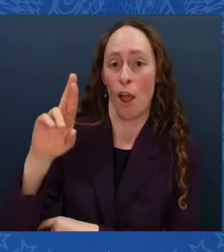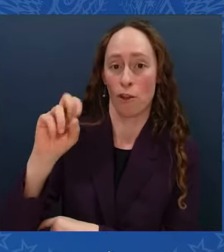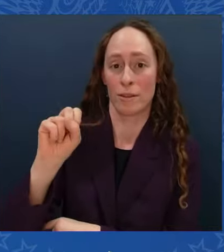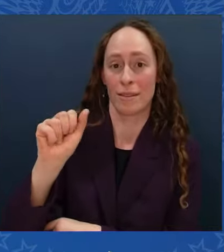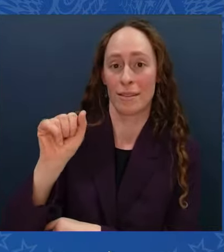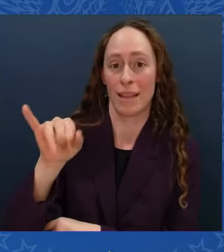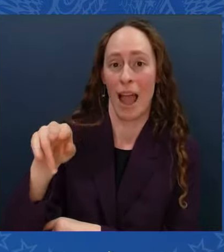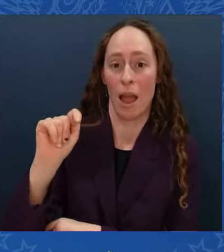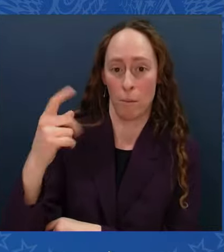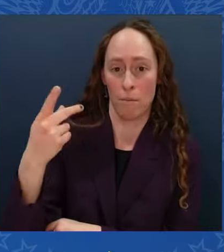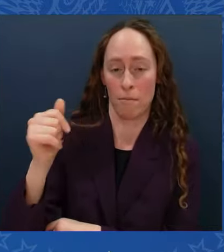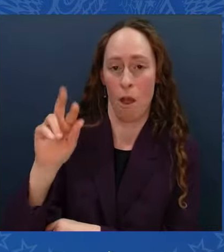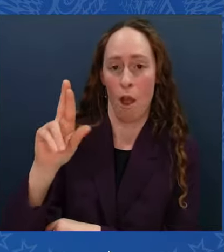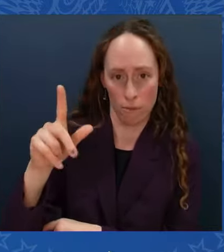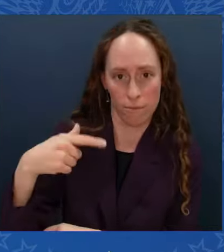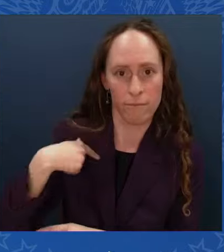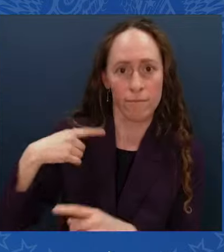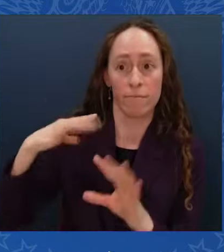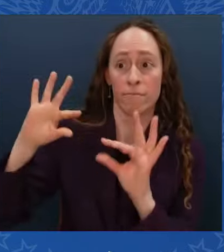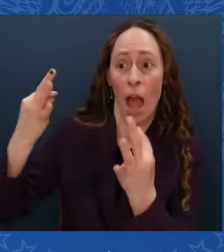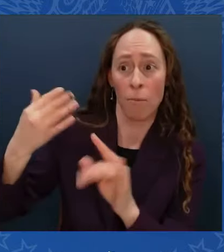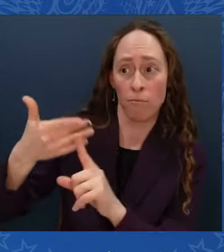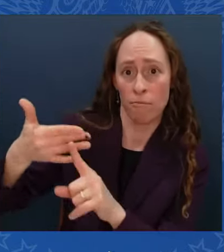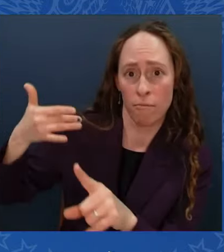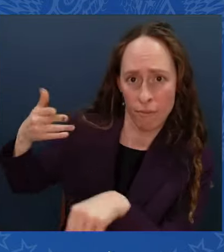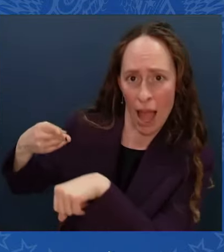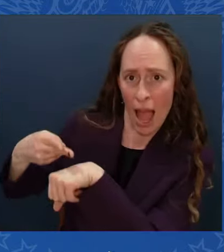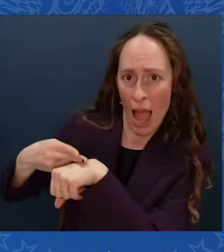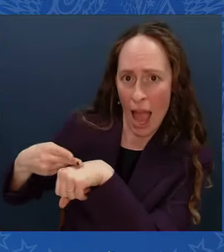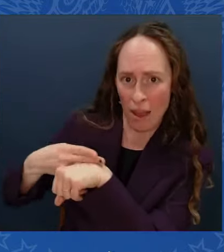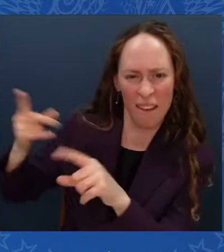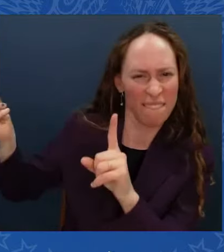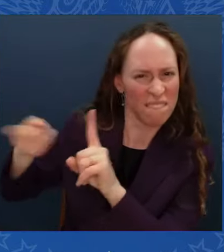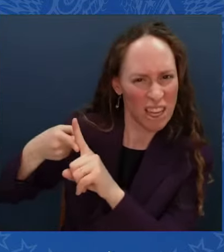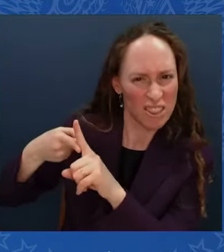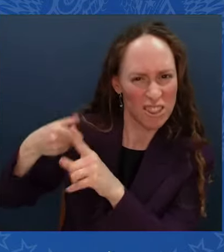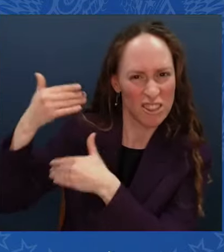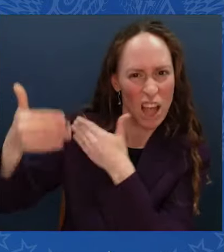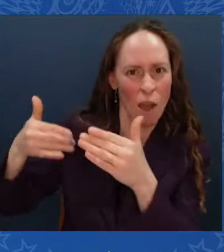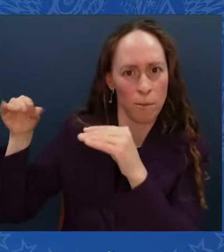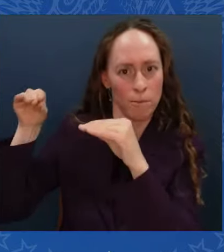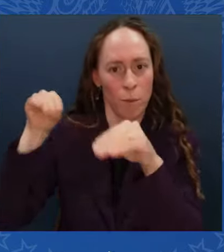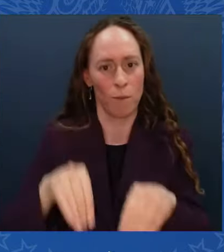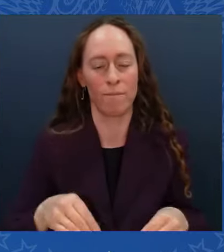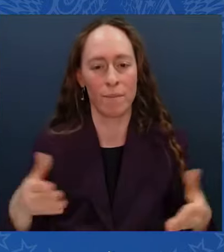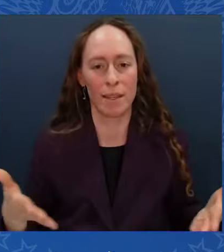As a licensed physician assistant, educator, and public health practitioner, I teach public health and health occupations.